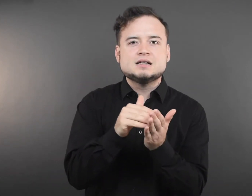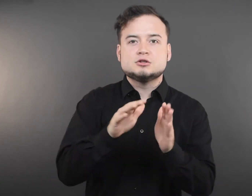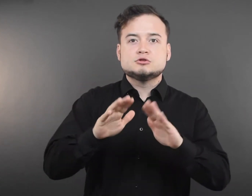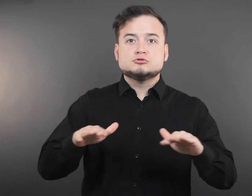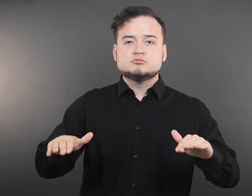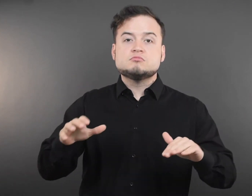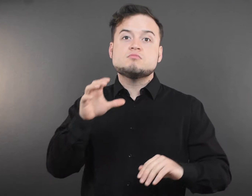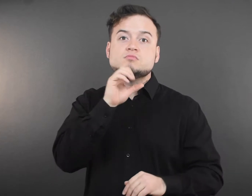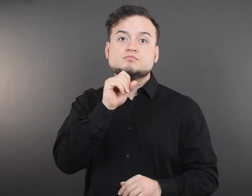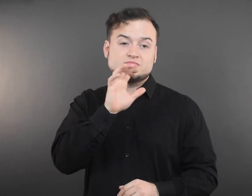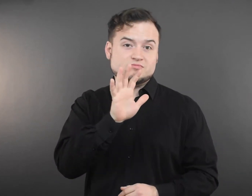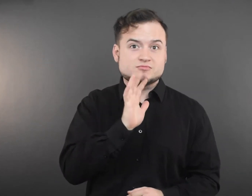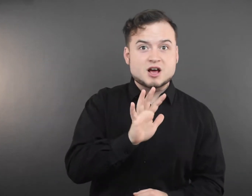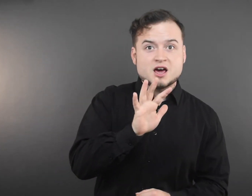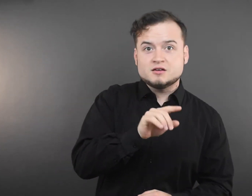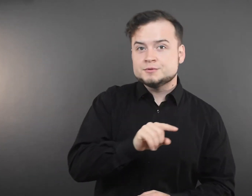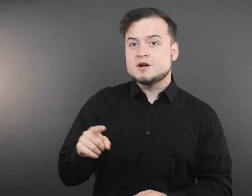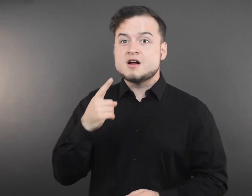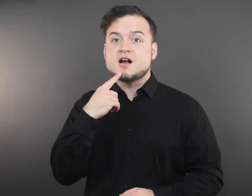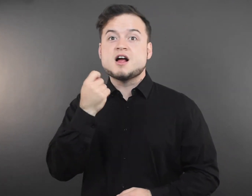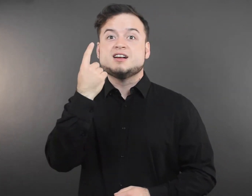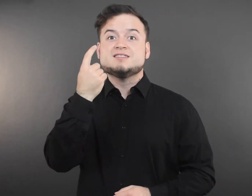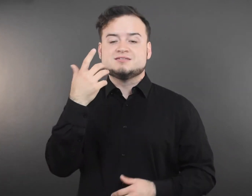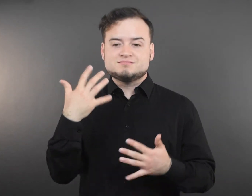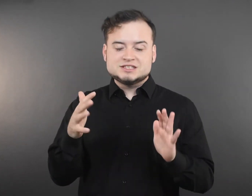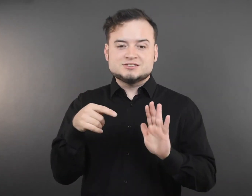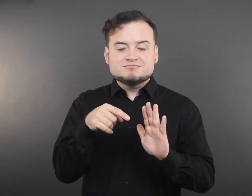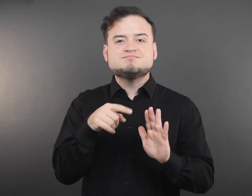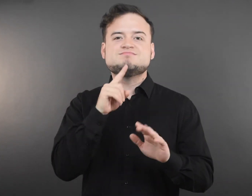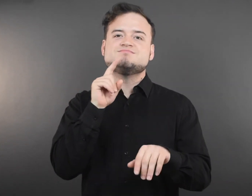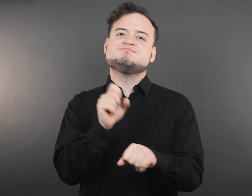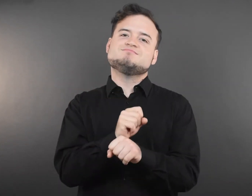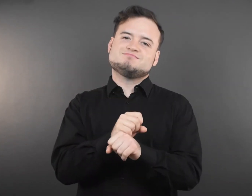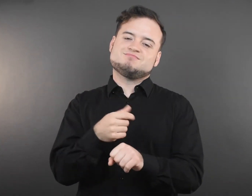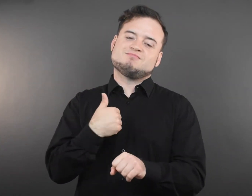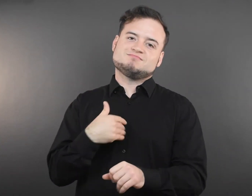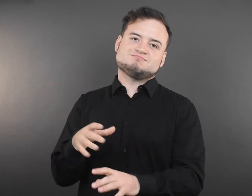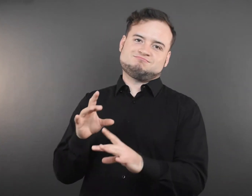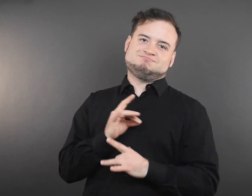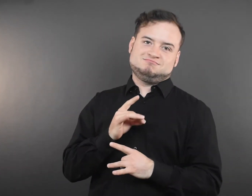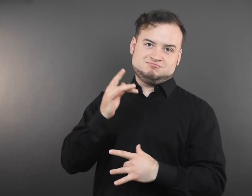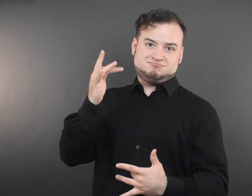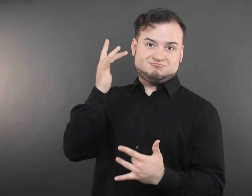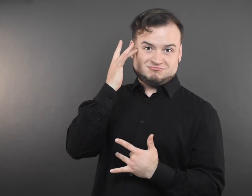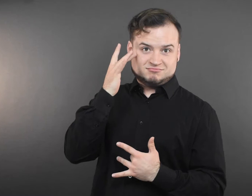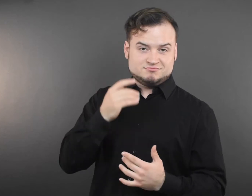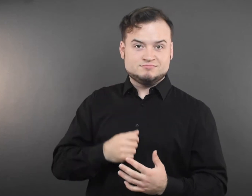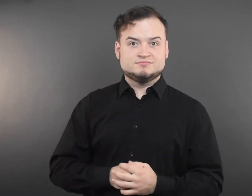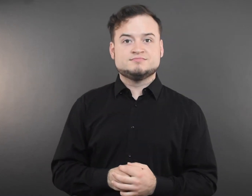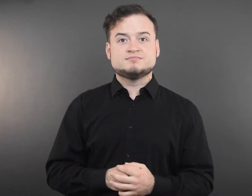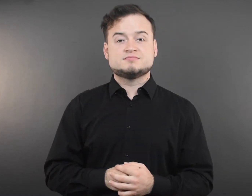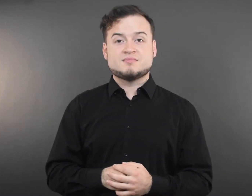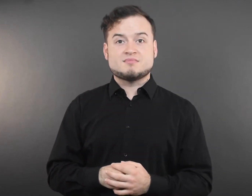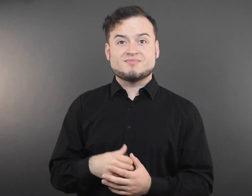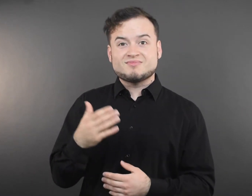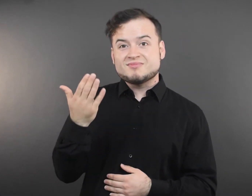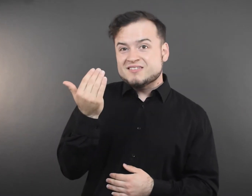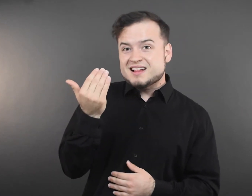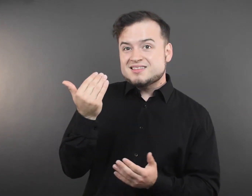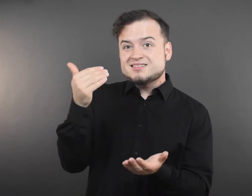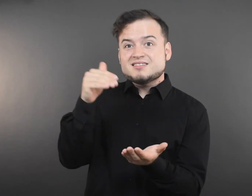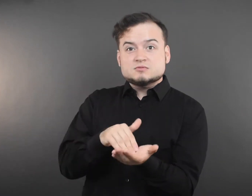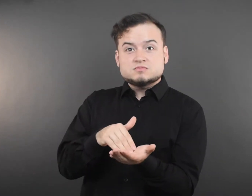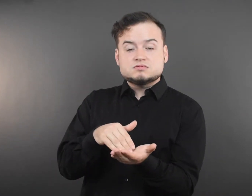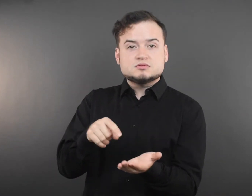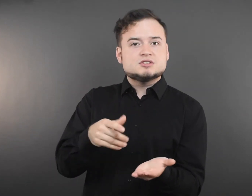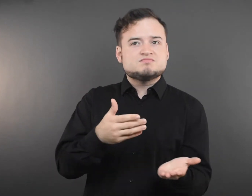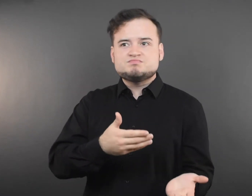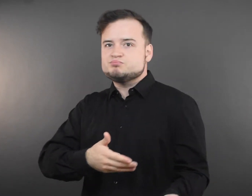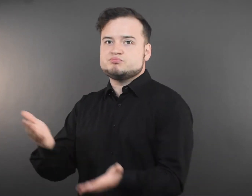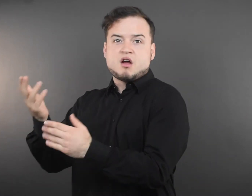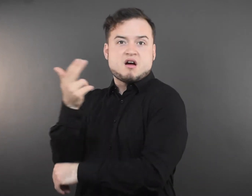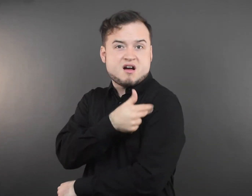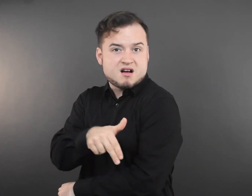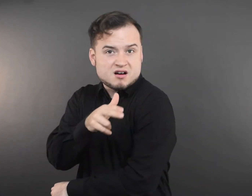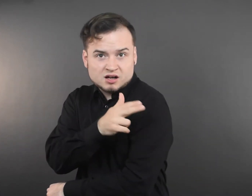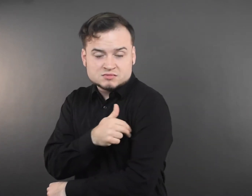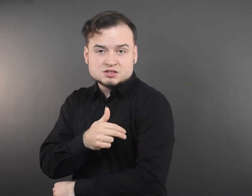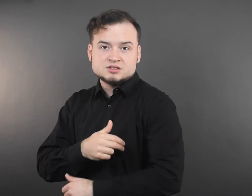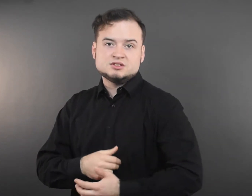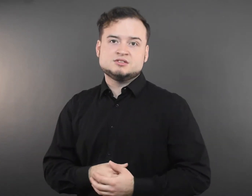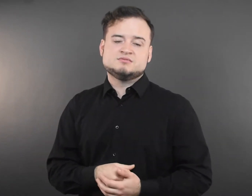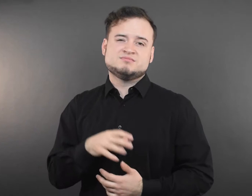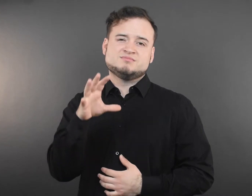been diagnosed with COVID-19, 15,000 have been hospitalized and, tragically, over 180 have died.